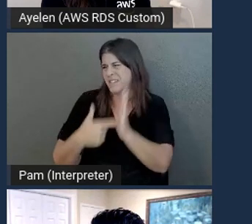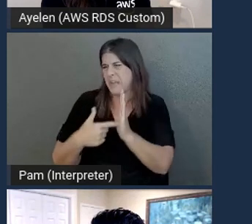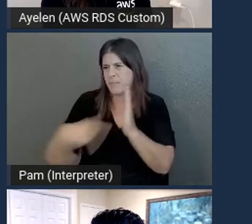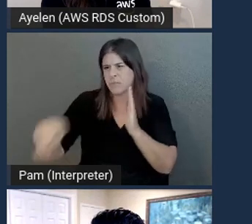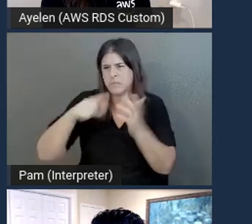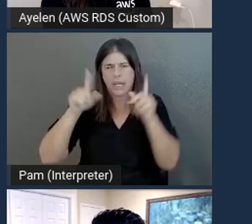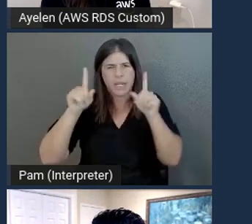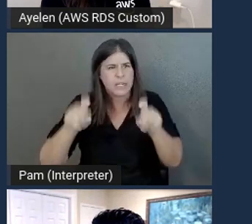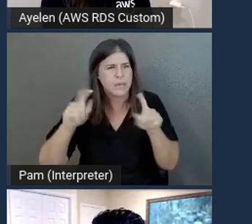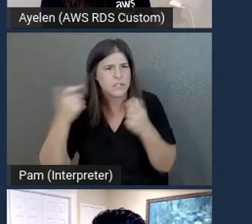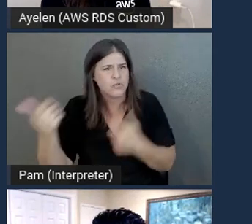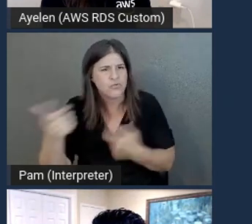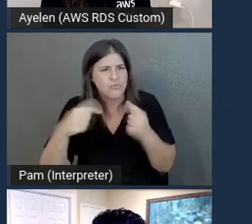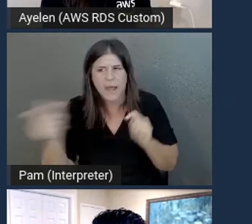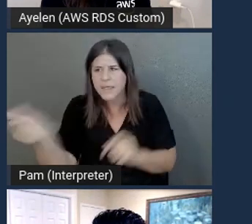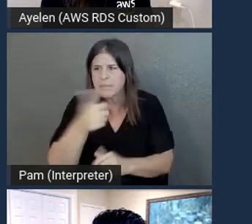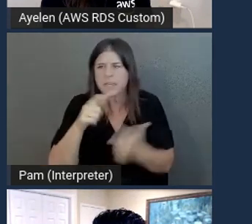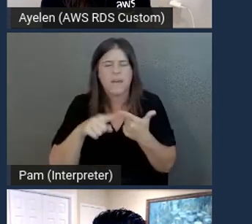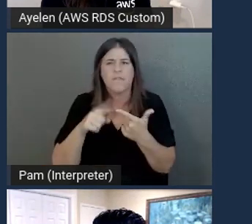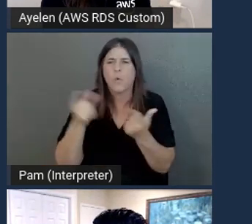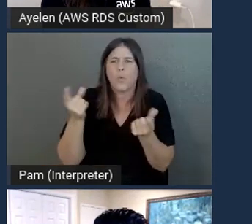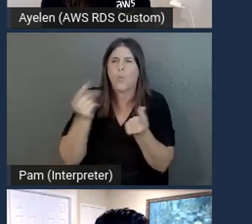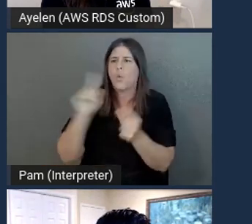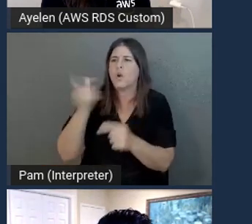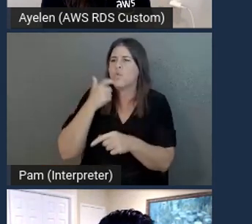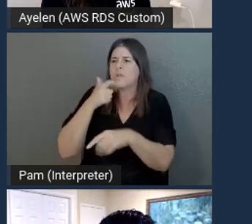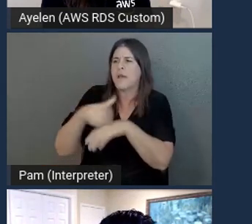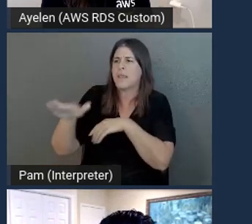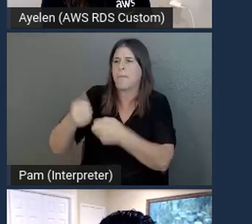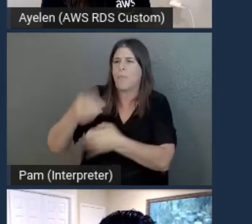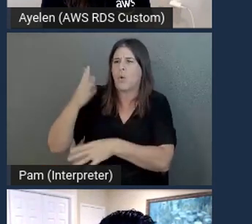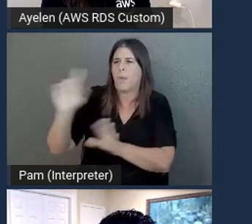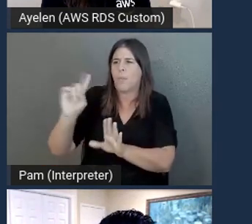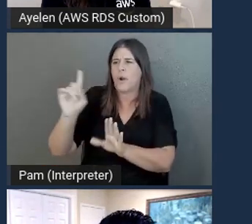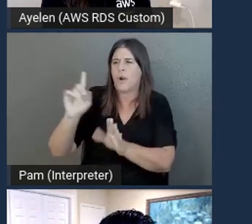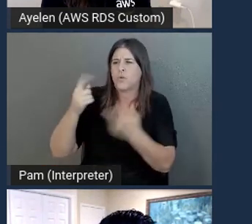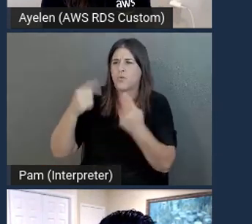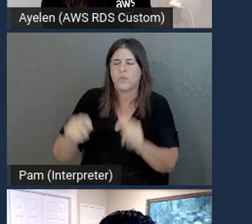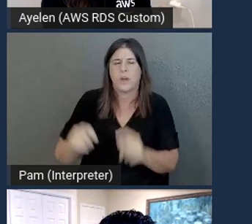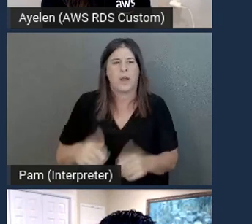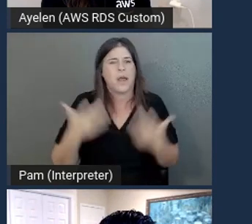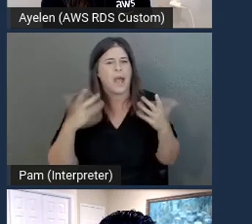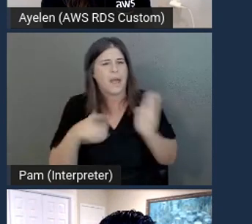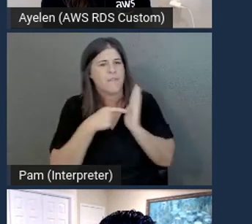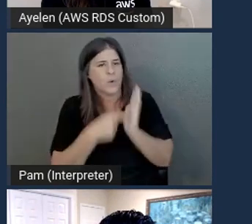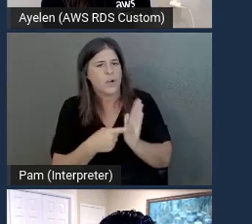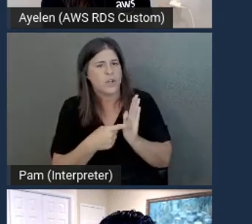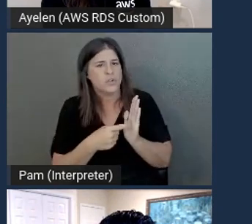or where would you send them first? Well, I already showed the customer documentation